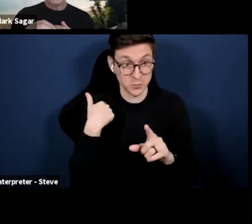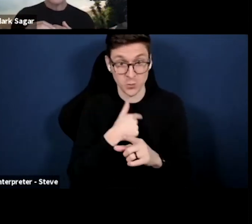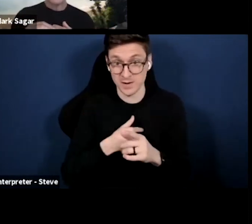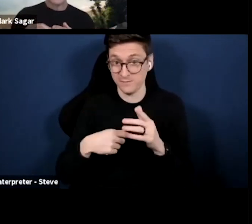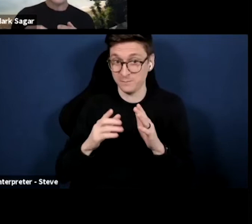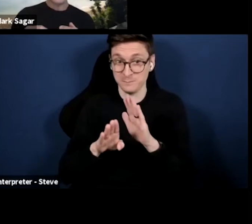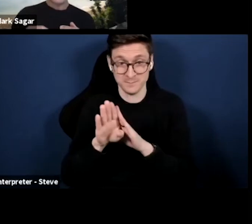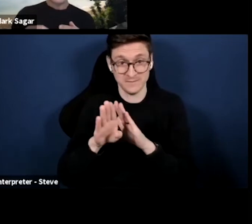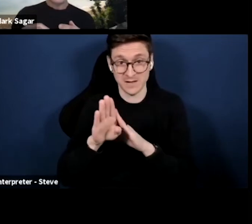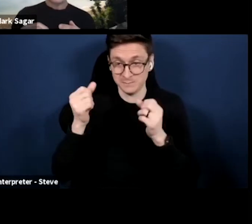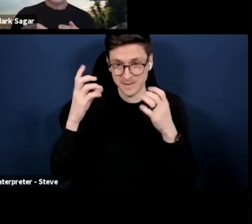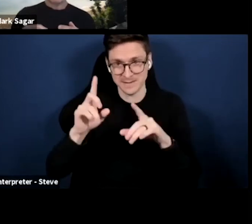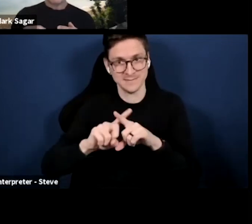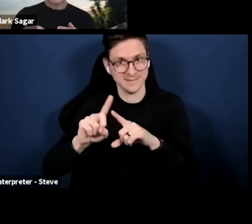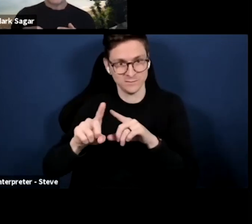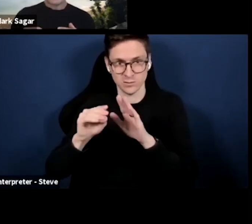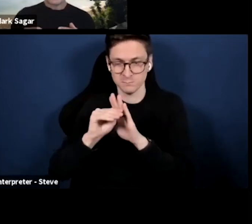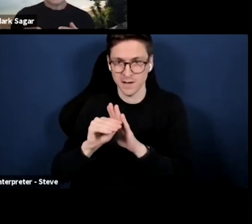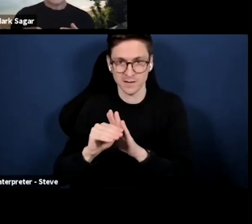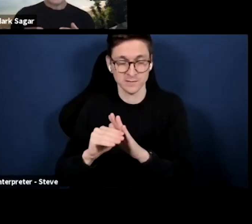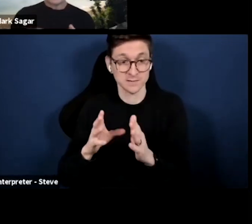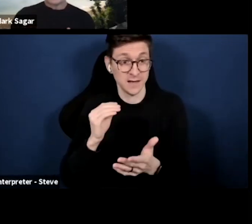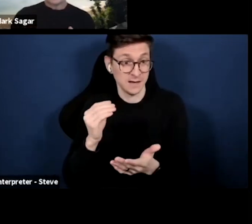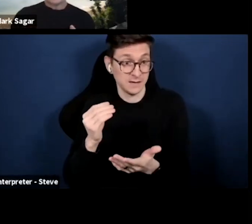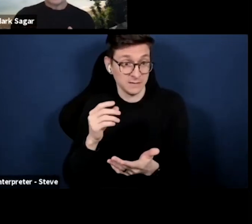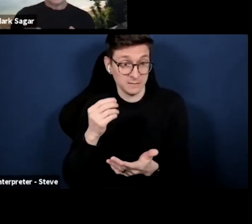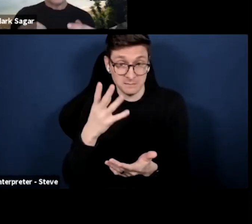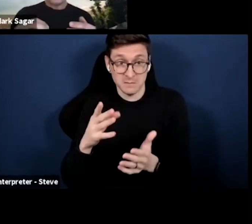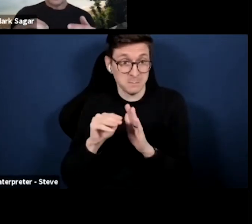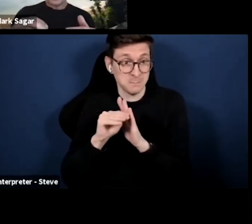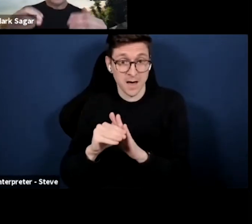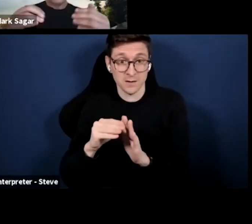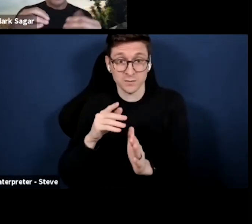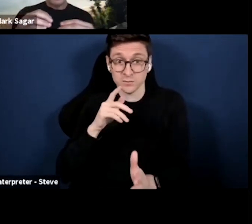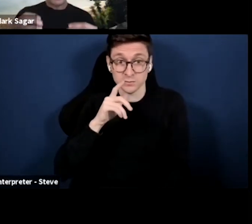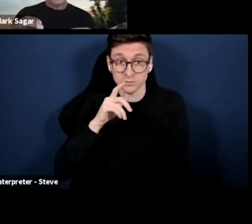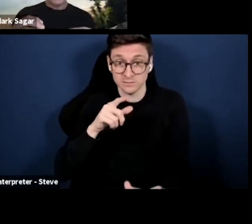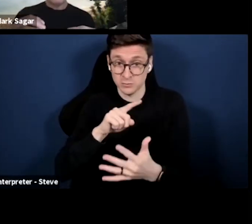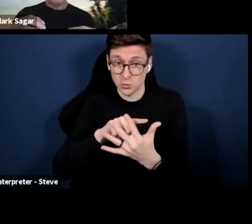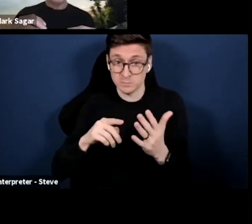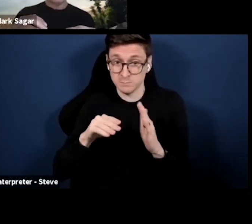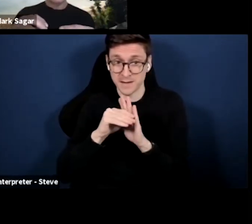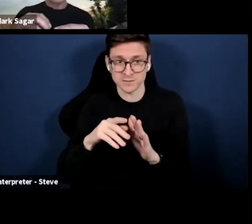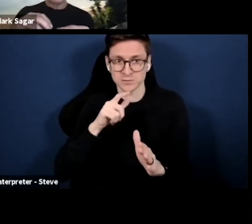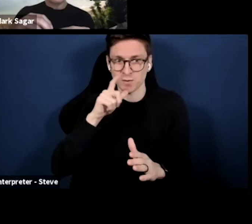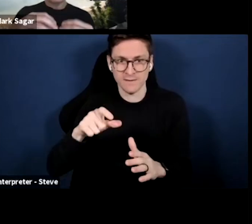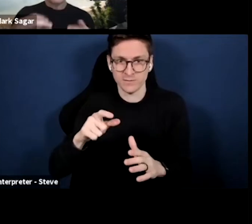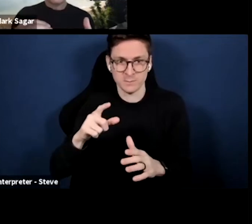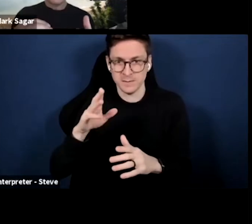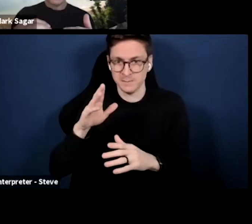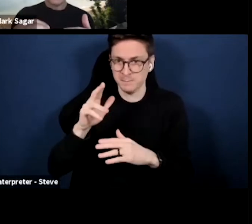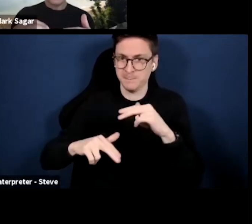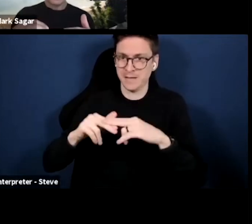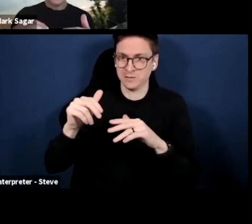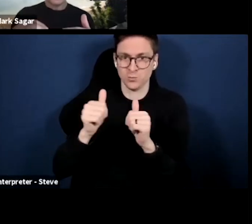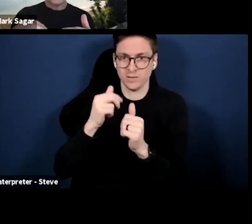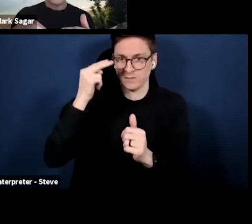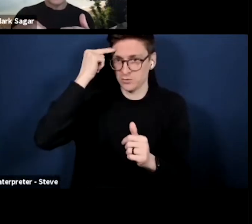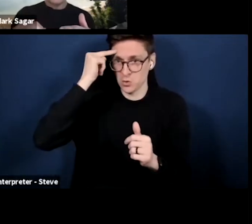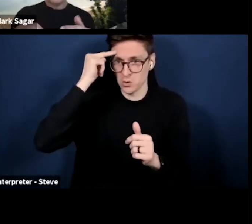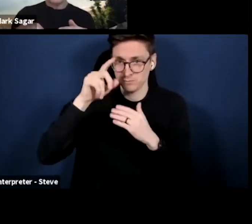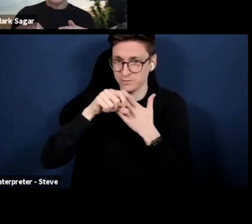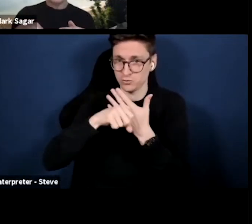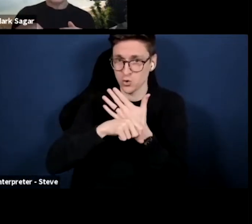be necessarily a a uh built out of neurons but we could have the model which is which is for